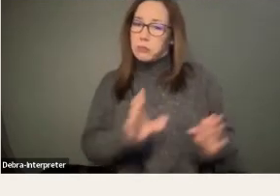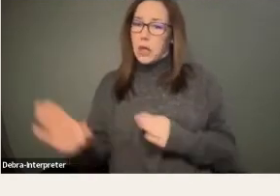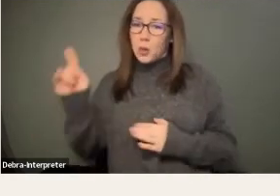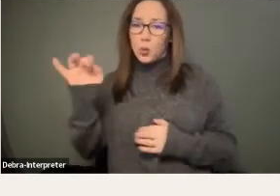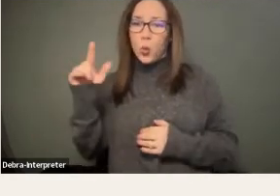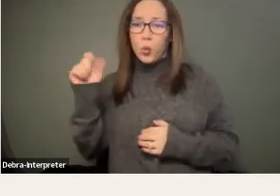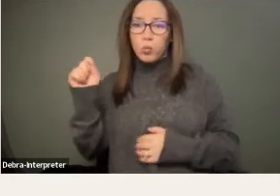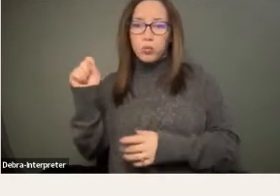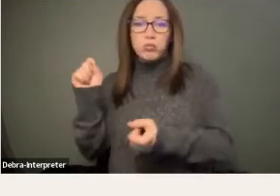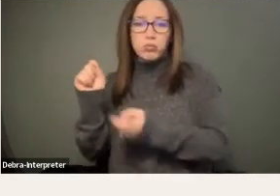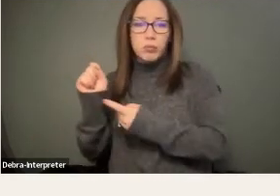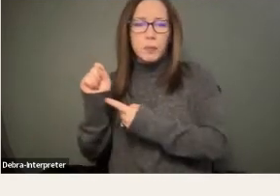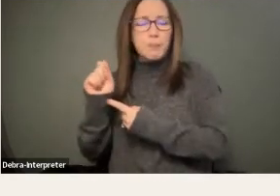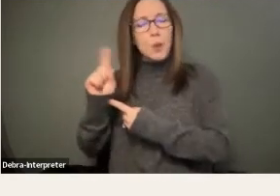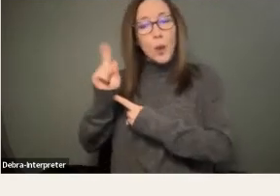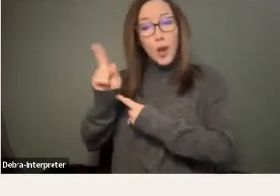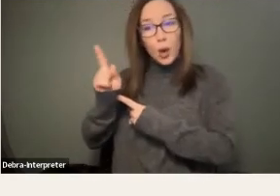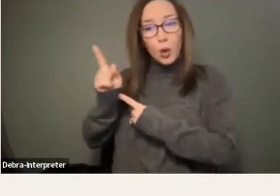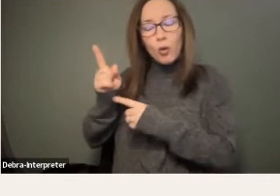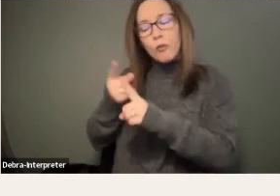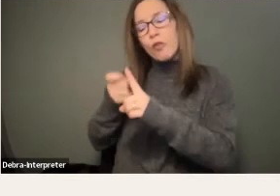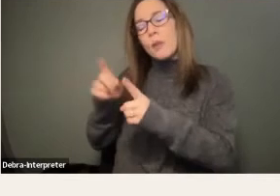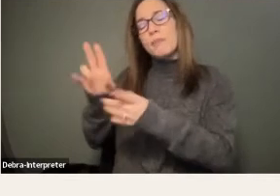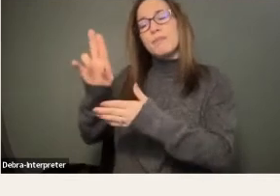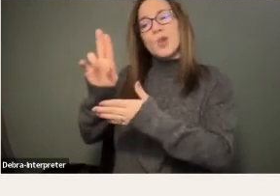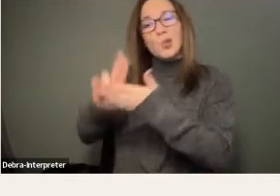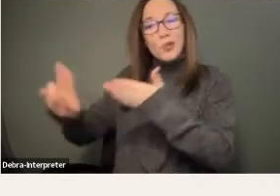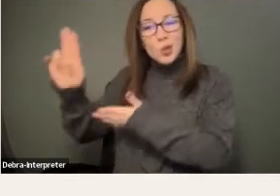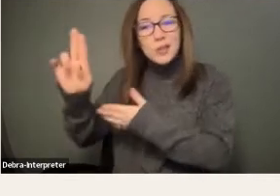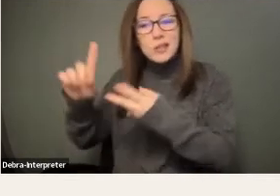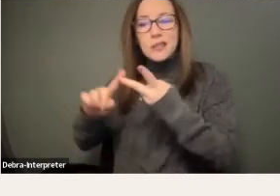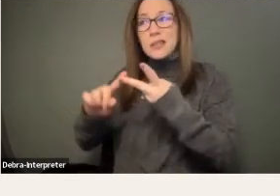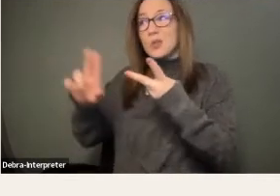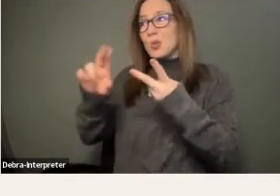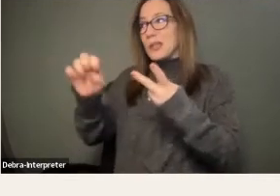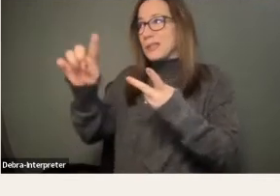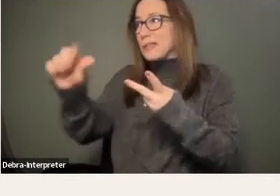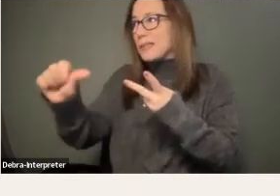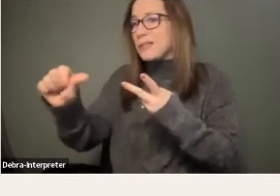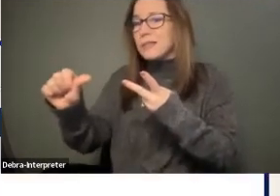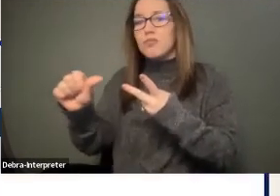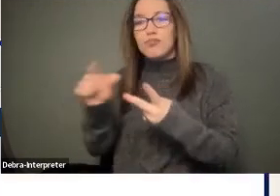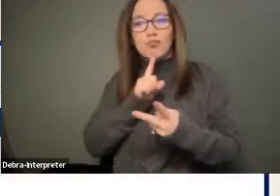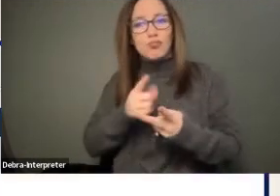slides will quickly give you information these are